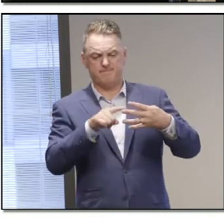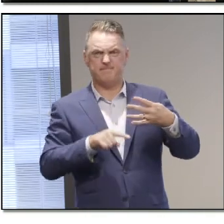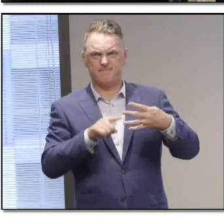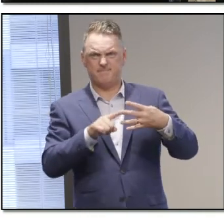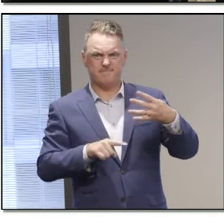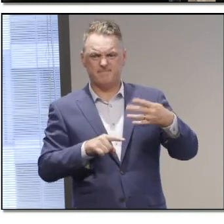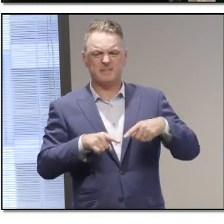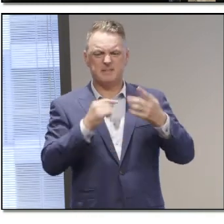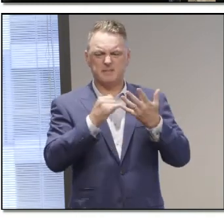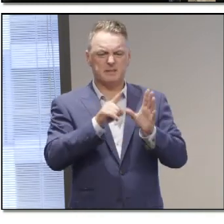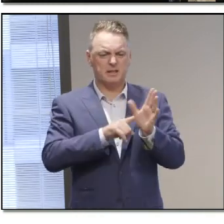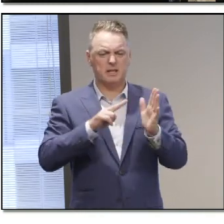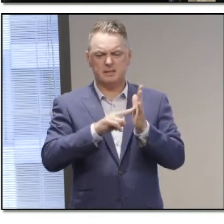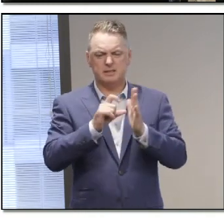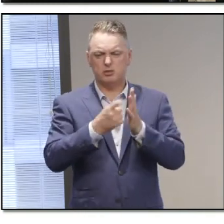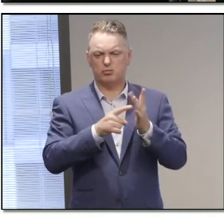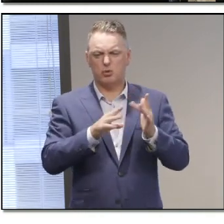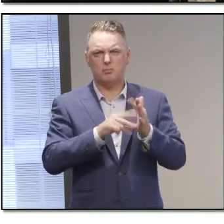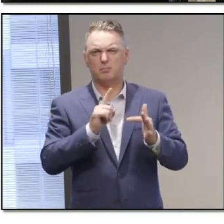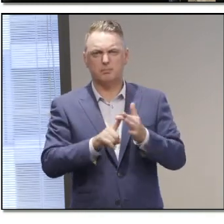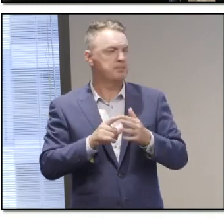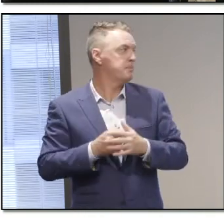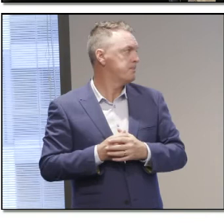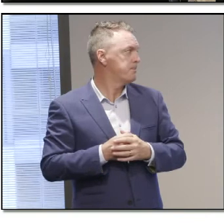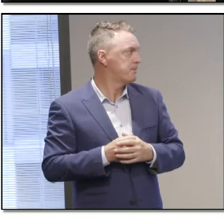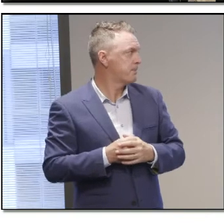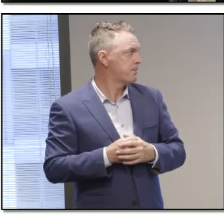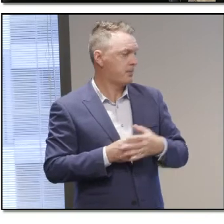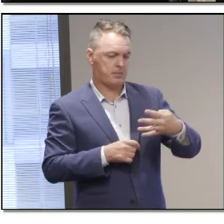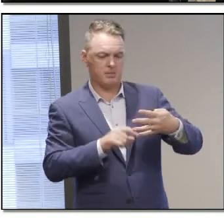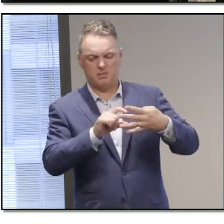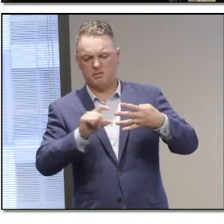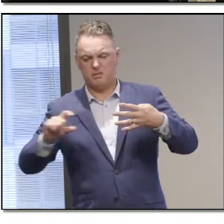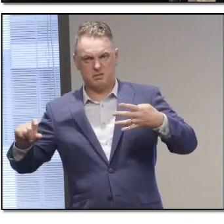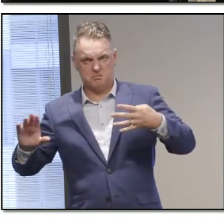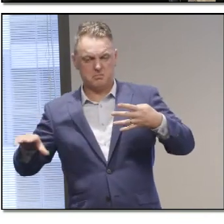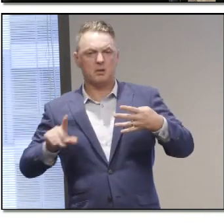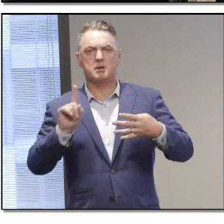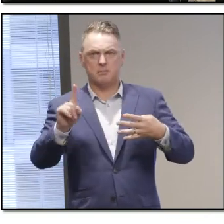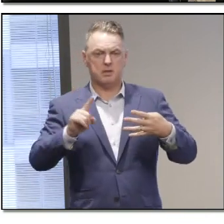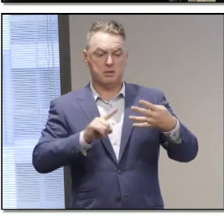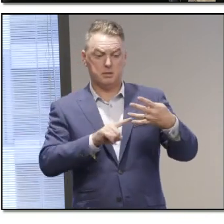by different names in those days, but you can see lung function in the asthmatics is lower.